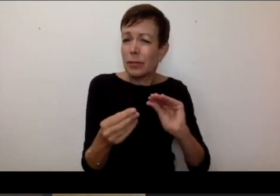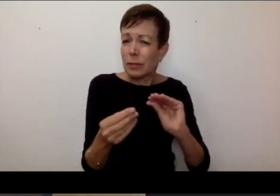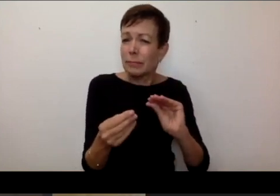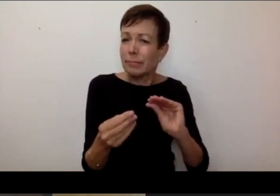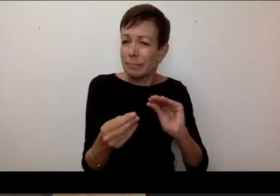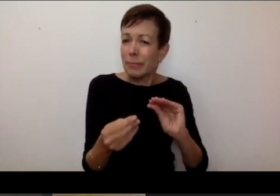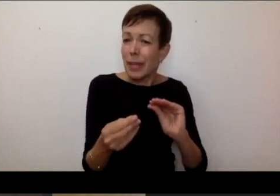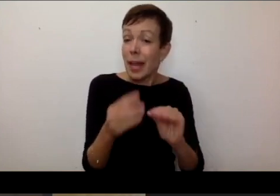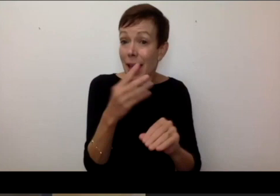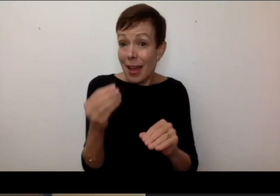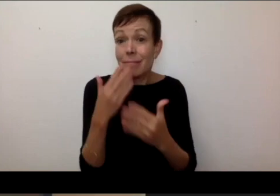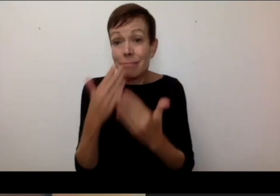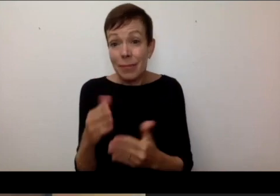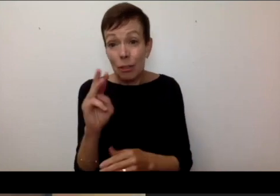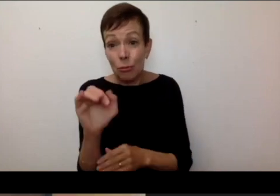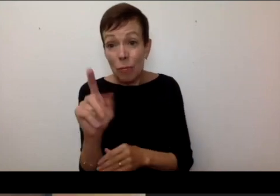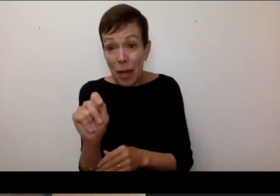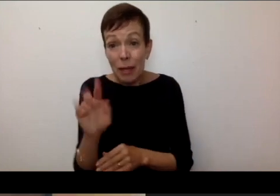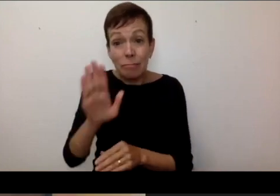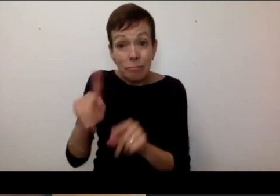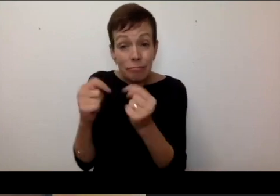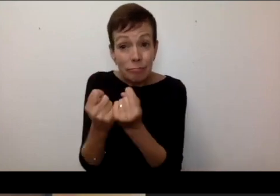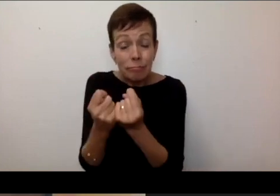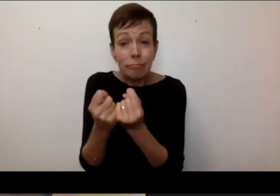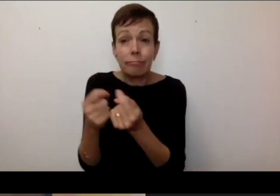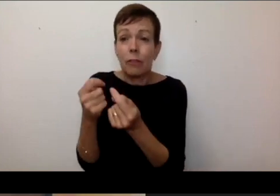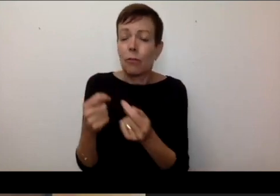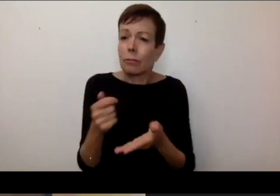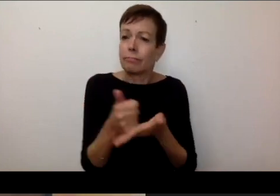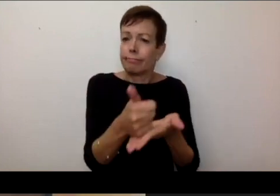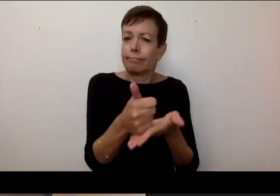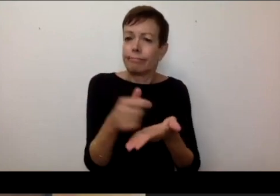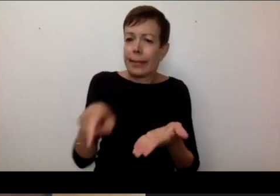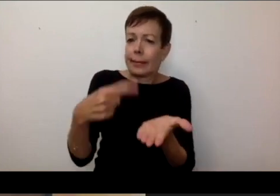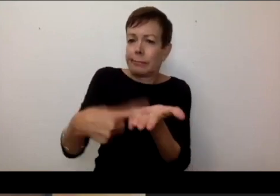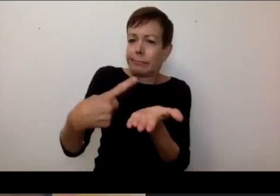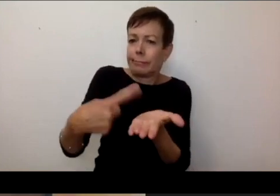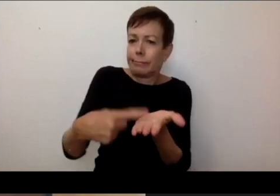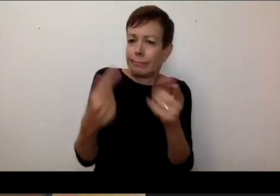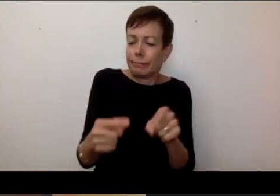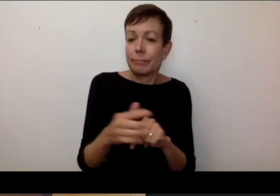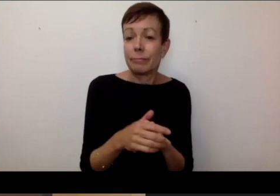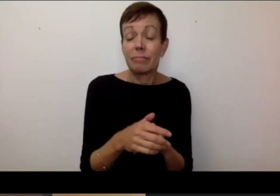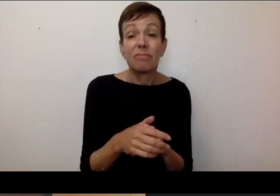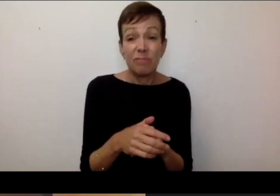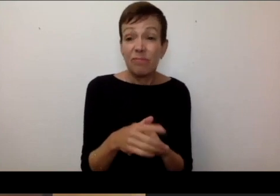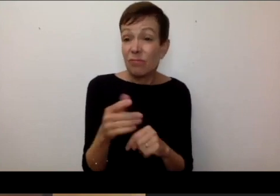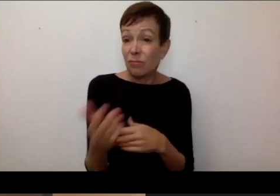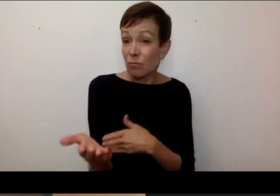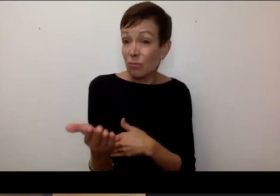team for facilitating this important conversation so we've been hearing many stories about why basic income should be adopted by our